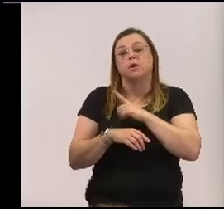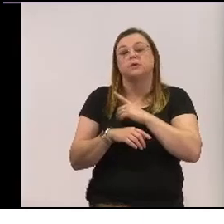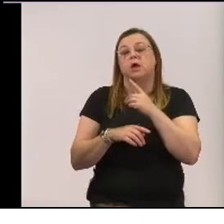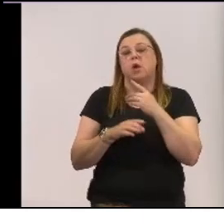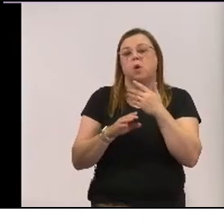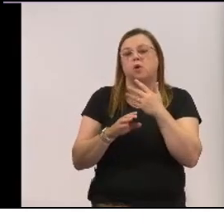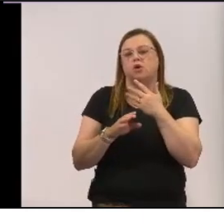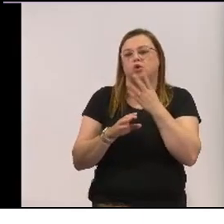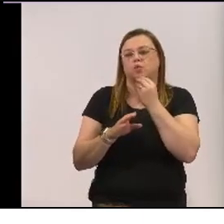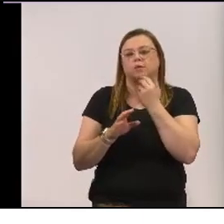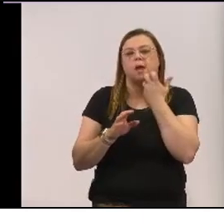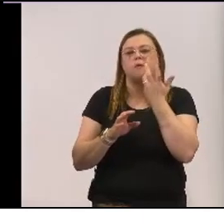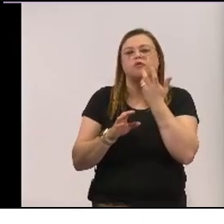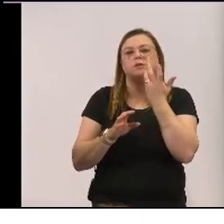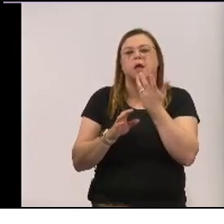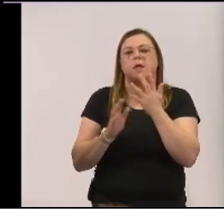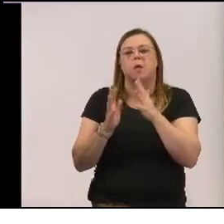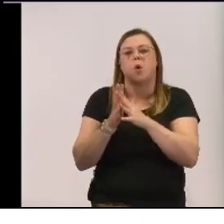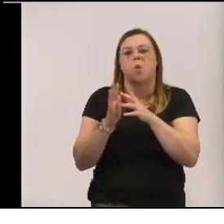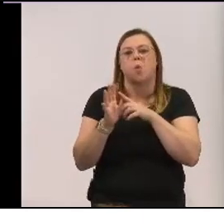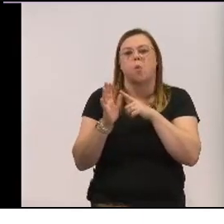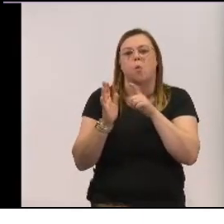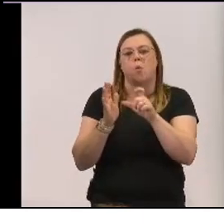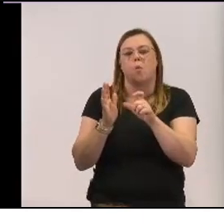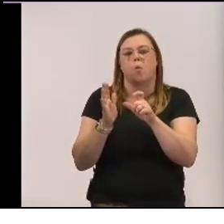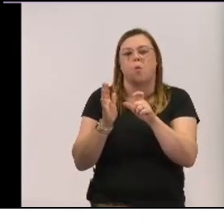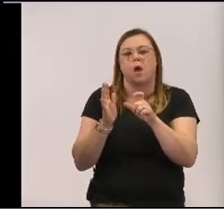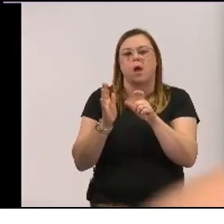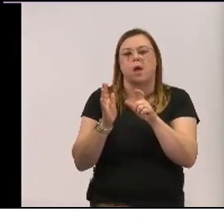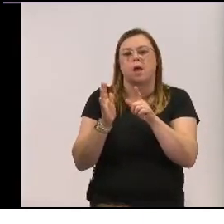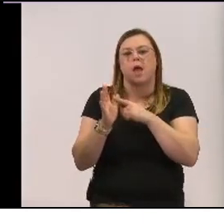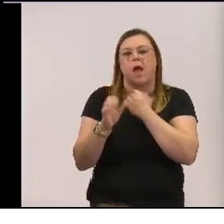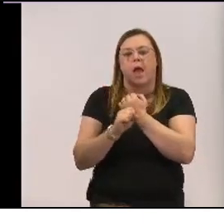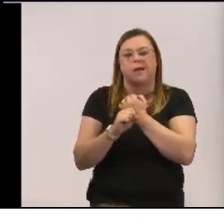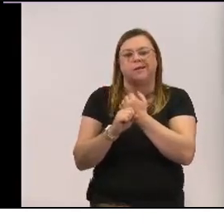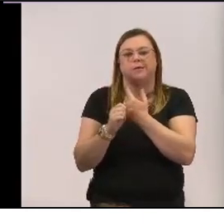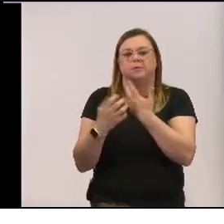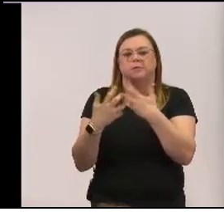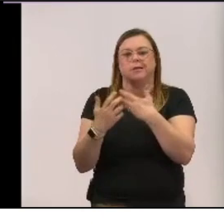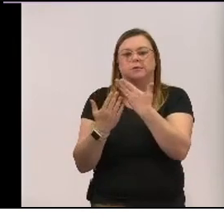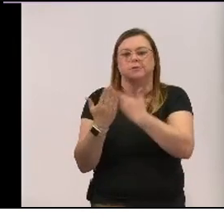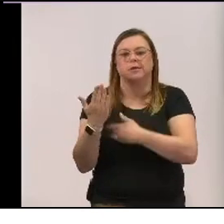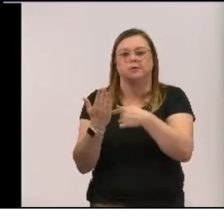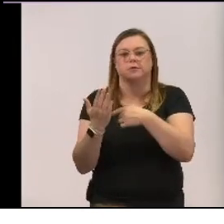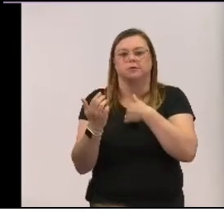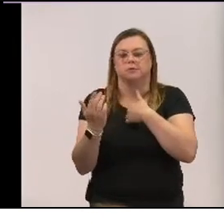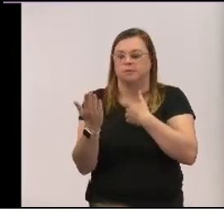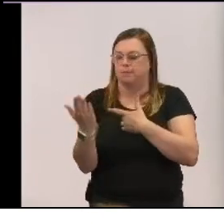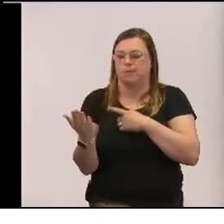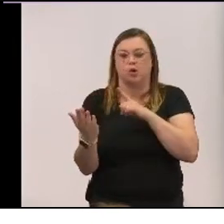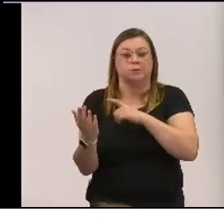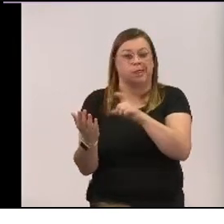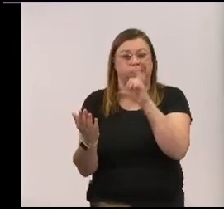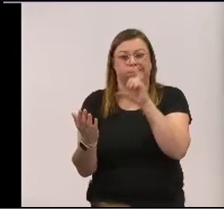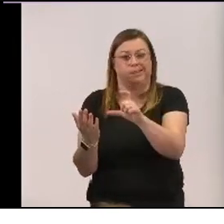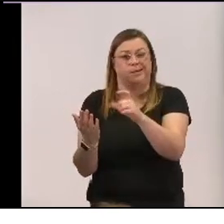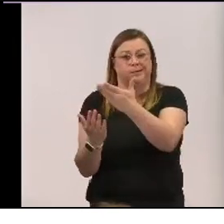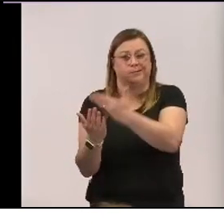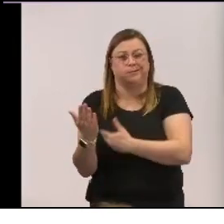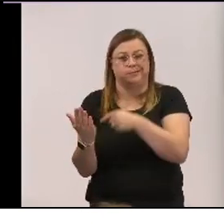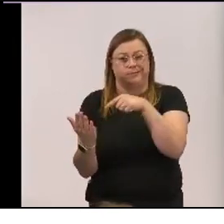of the WCAG Technical Standards on my desk. I thought because it is quite heavy thing,